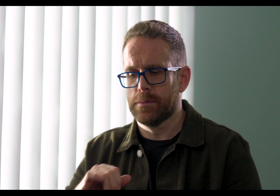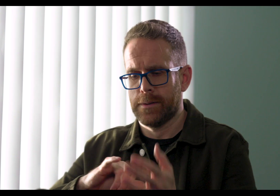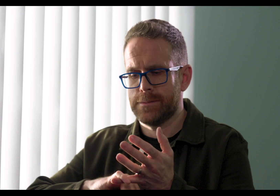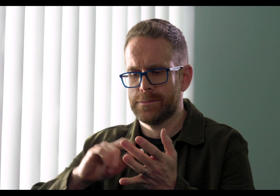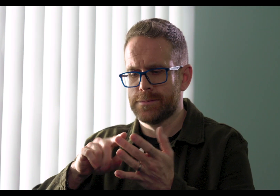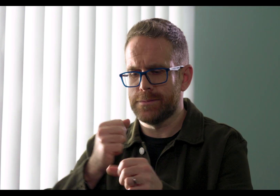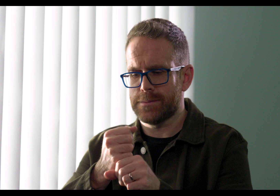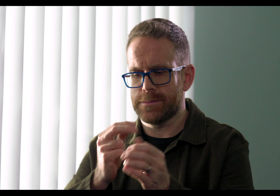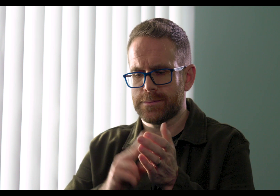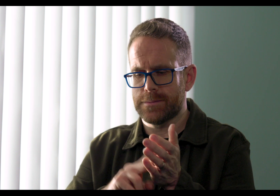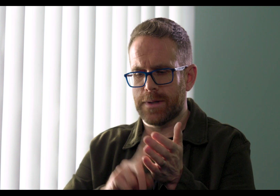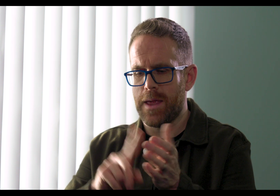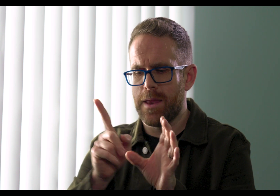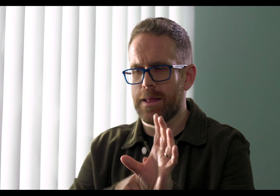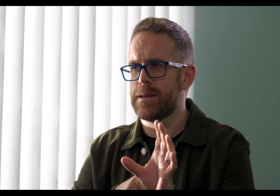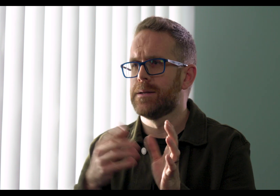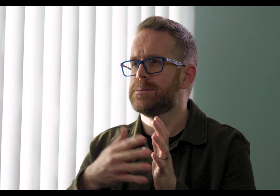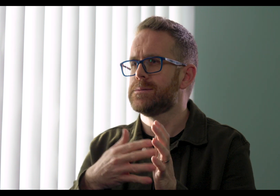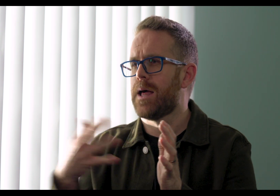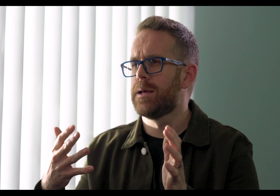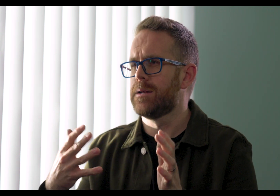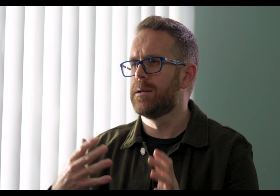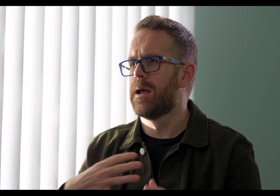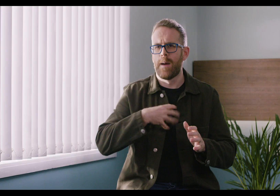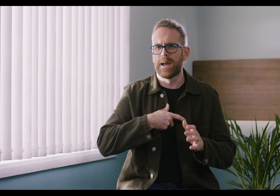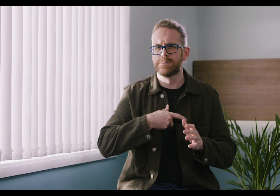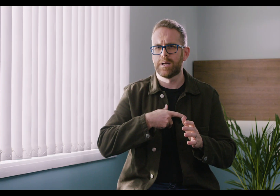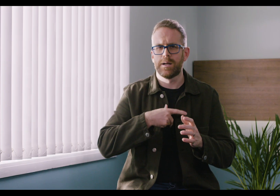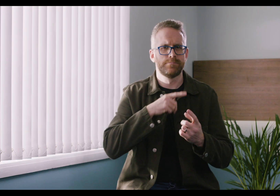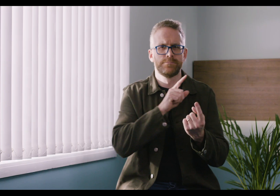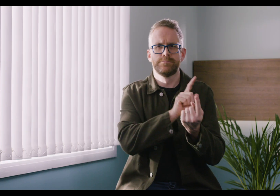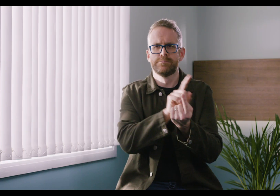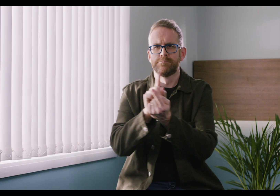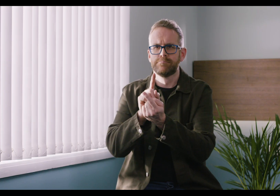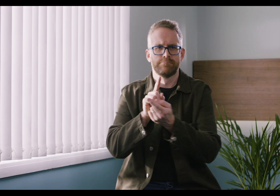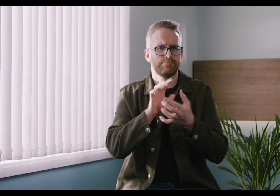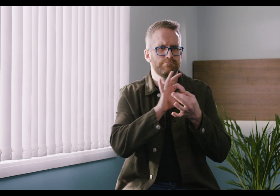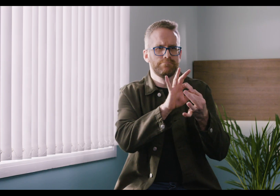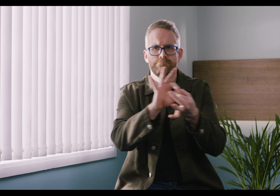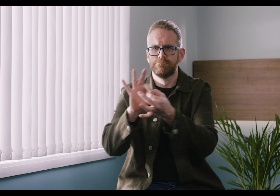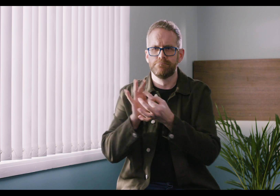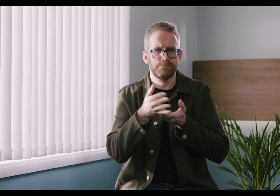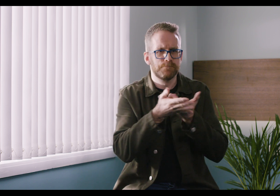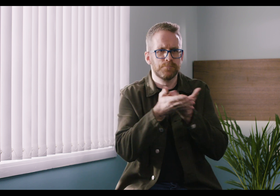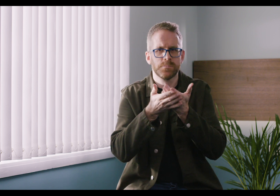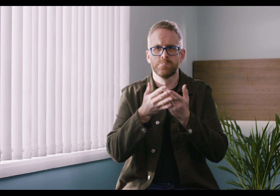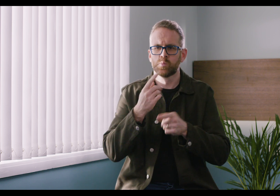I work for Signly, which is signed like this... As their ambassador, I meet many people and establish many connections